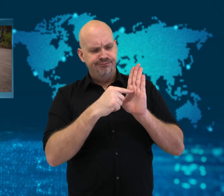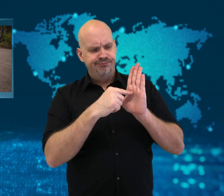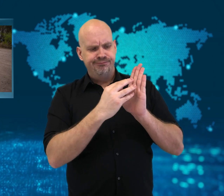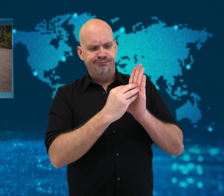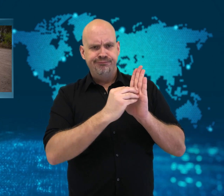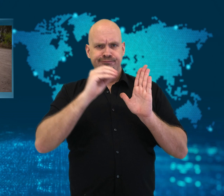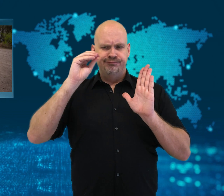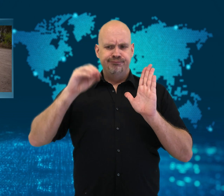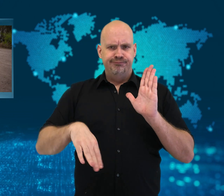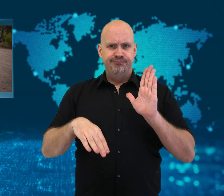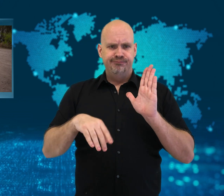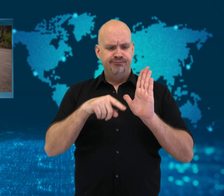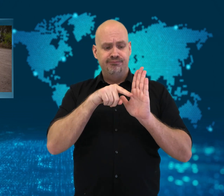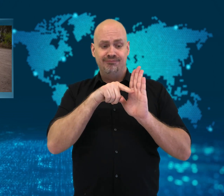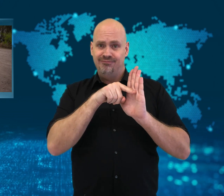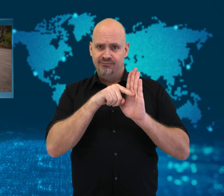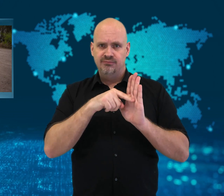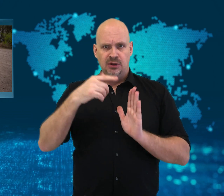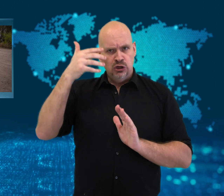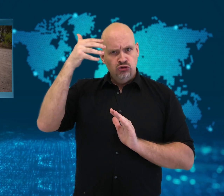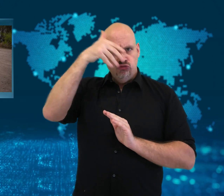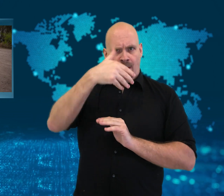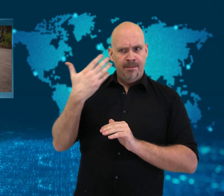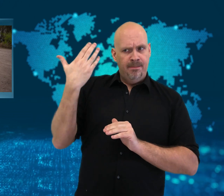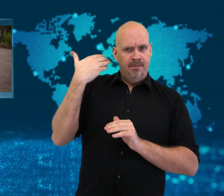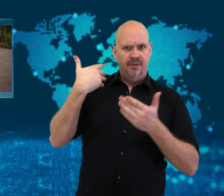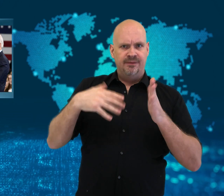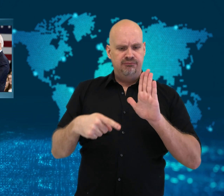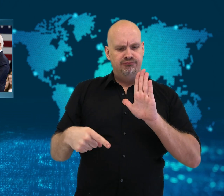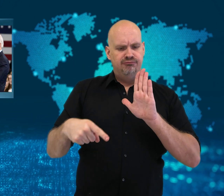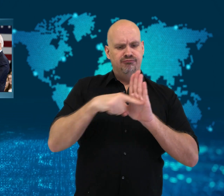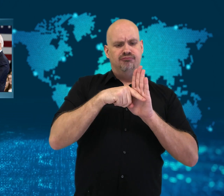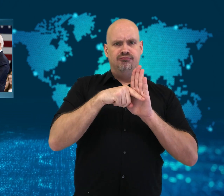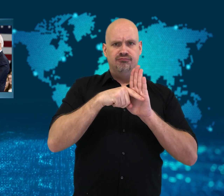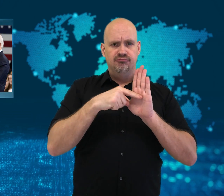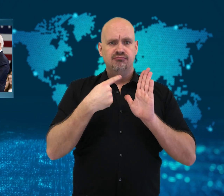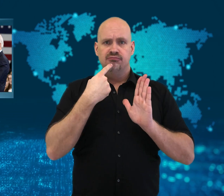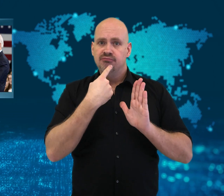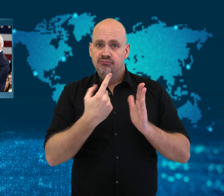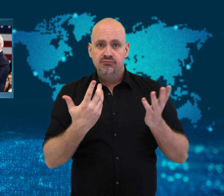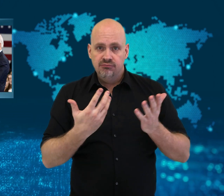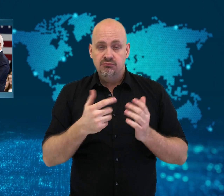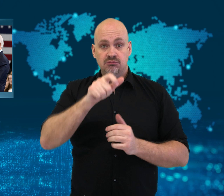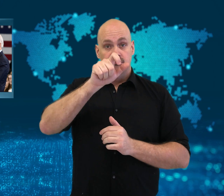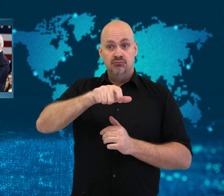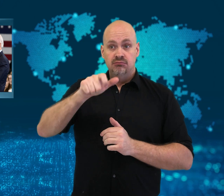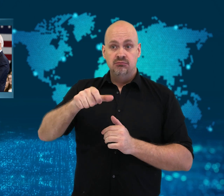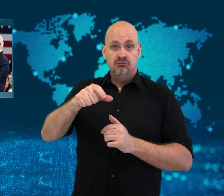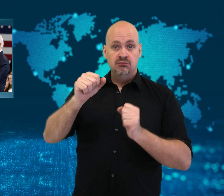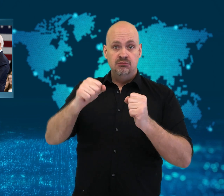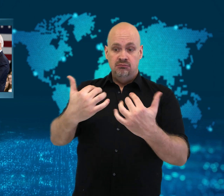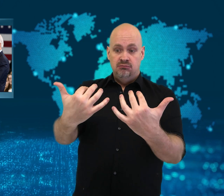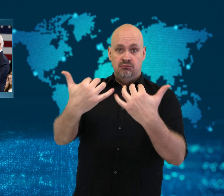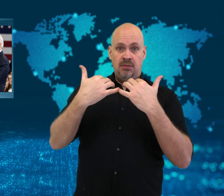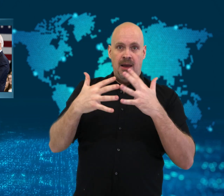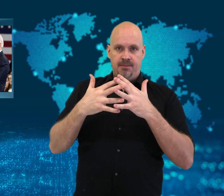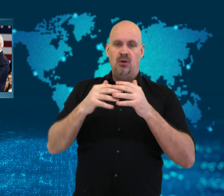Biden removed an immigration policy implemented by former US President